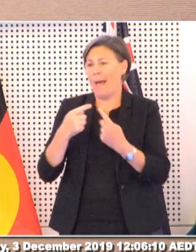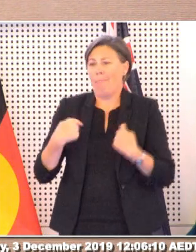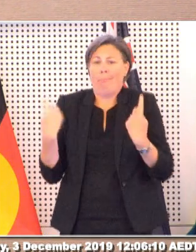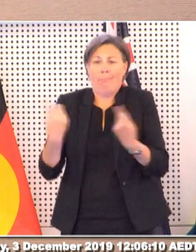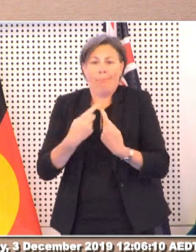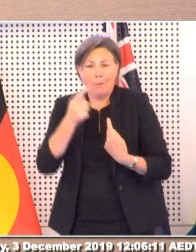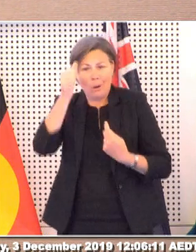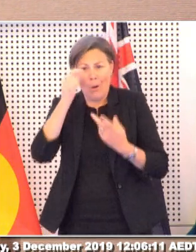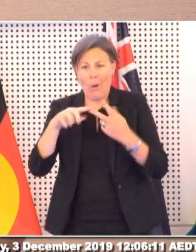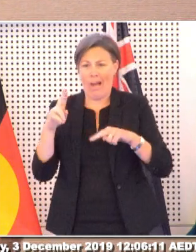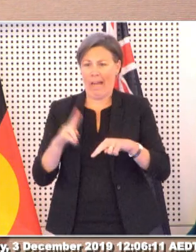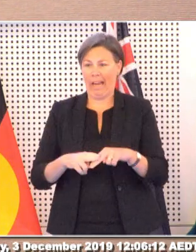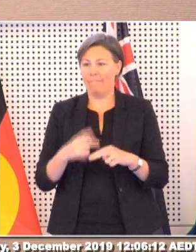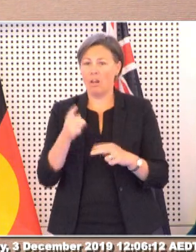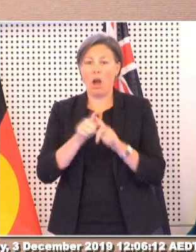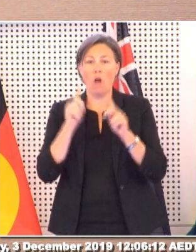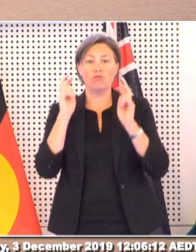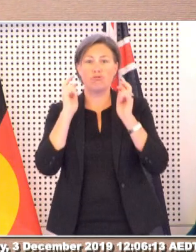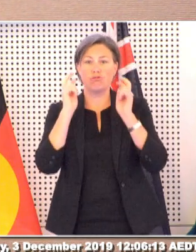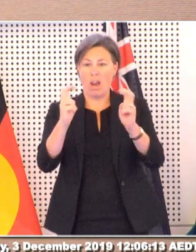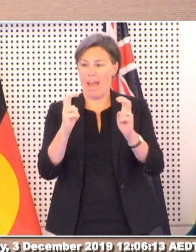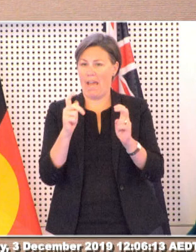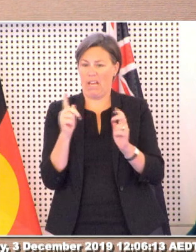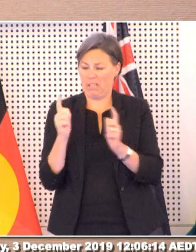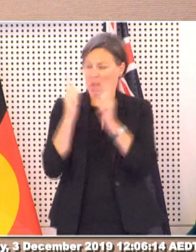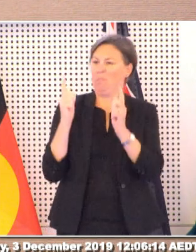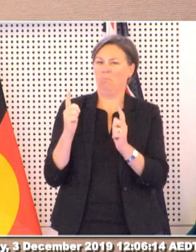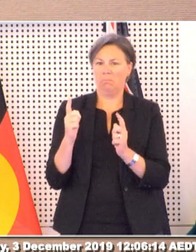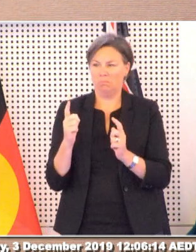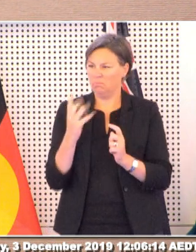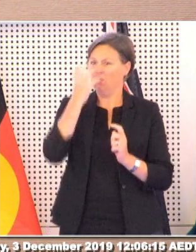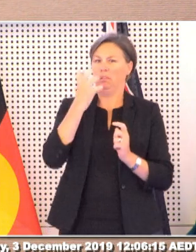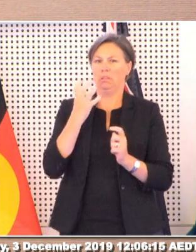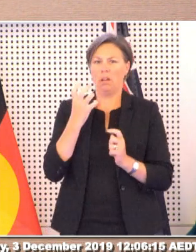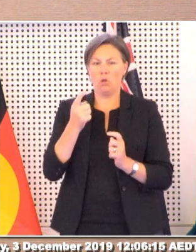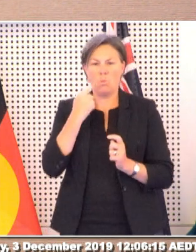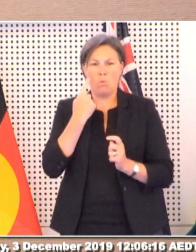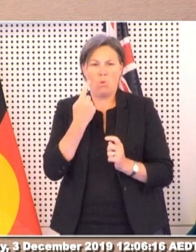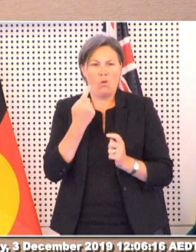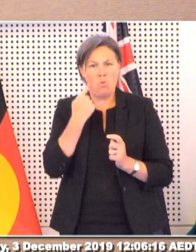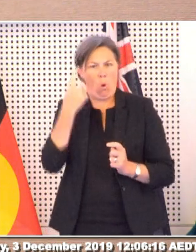if someone gives you the stink eye on the train, it sticks with you. And so if that’s part of your everyday life